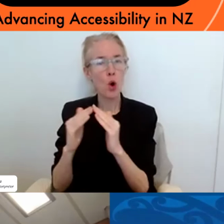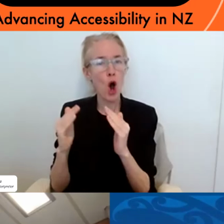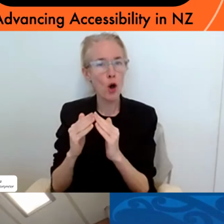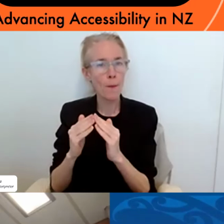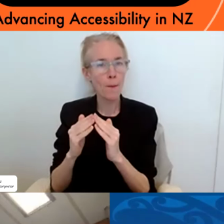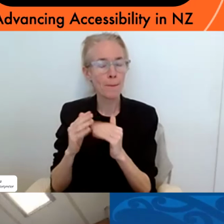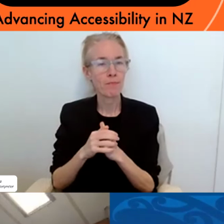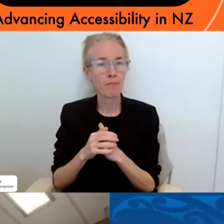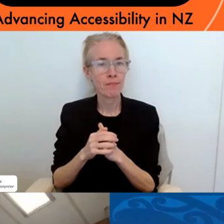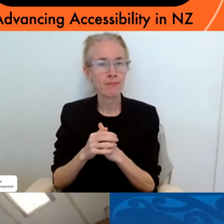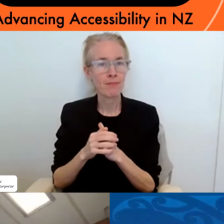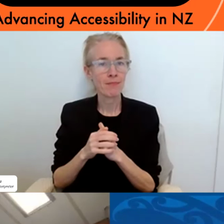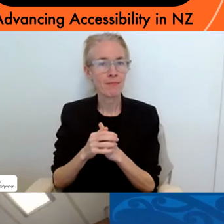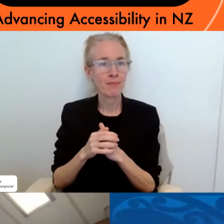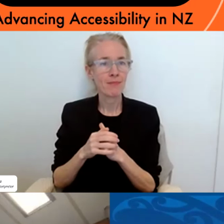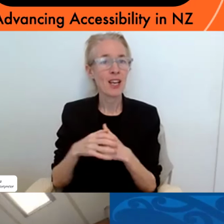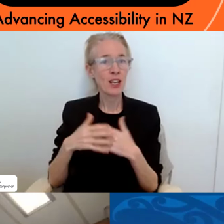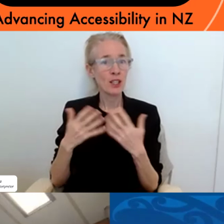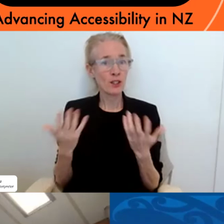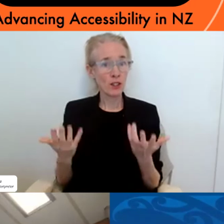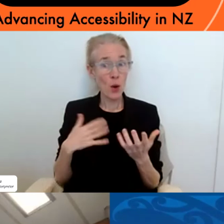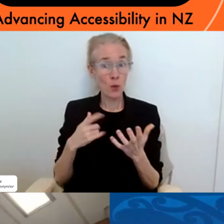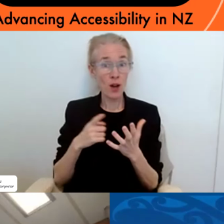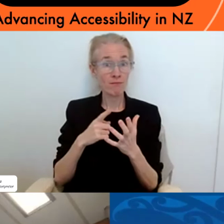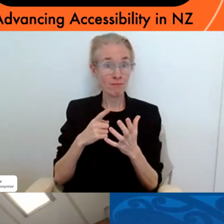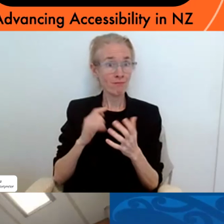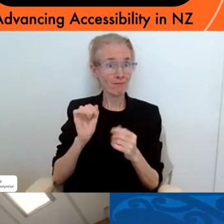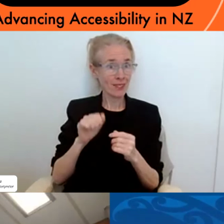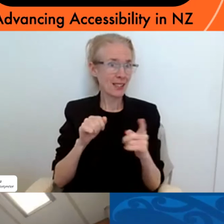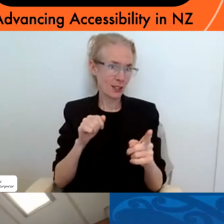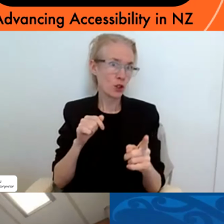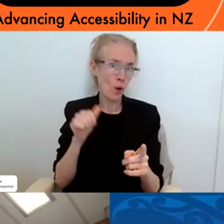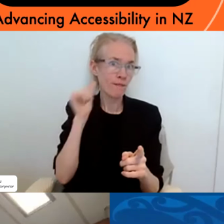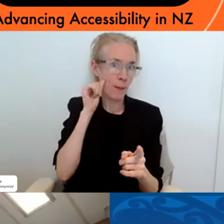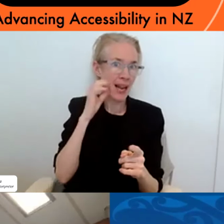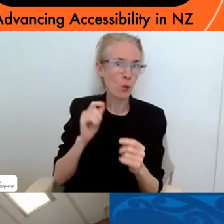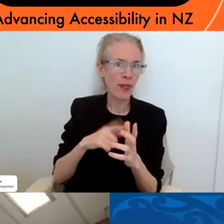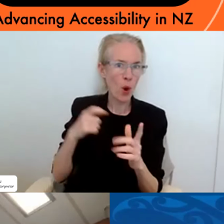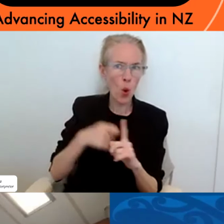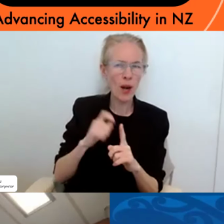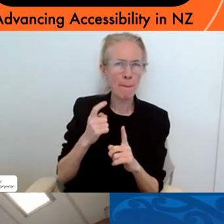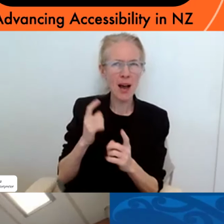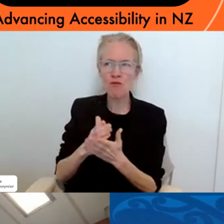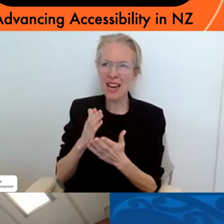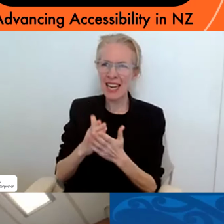part of Auckland you might be alluding to, I can totally understand what you're talking about. And why aren't we doing that? Why aren't we required